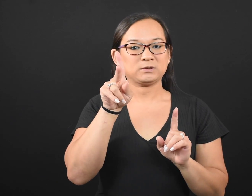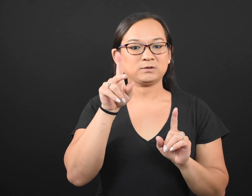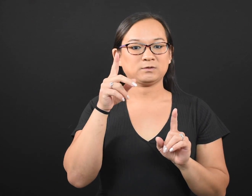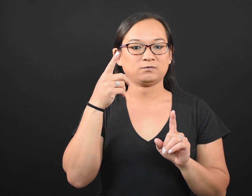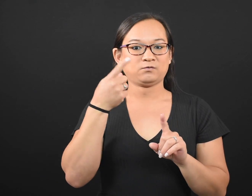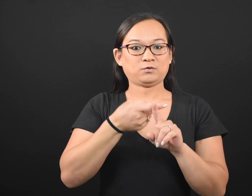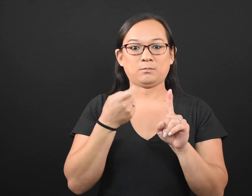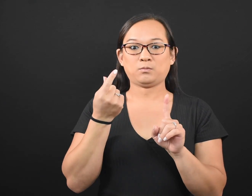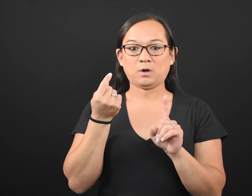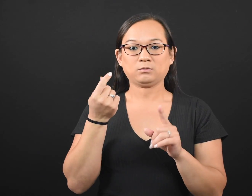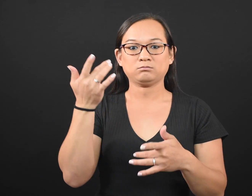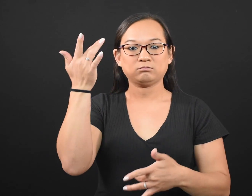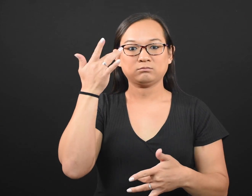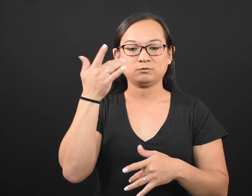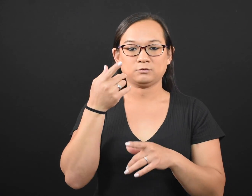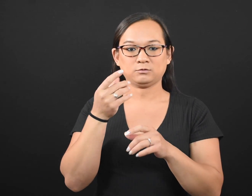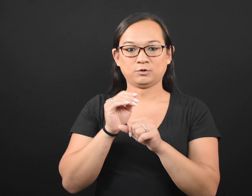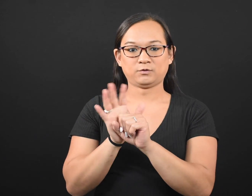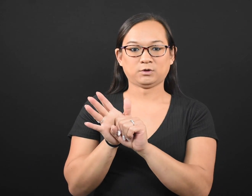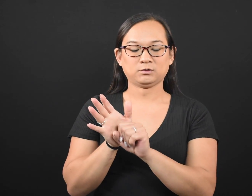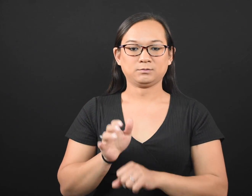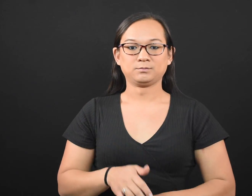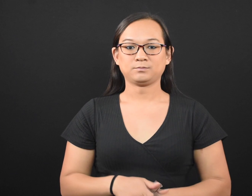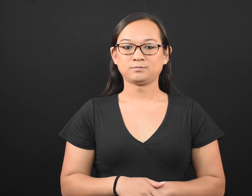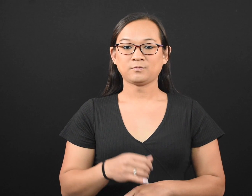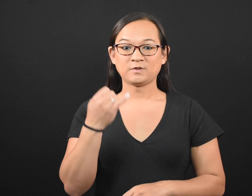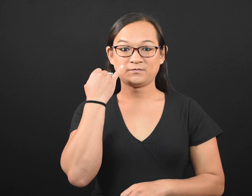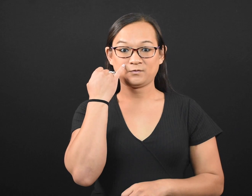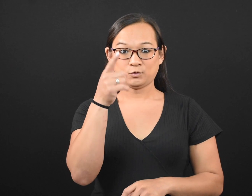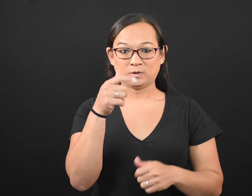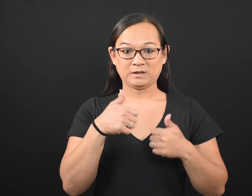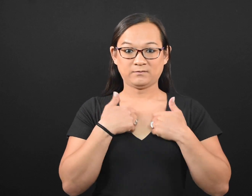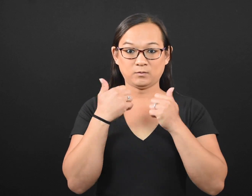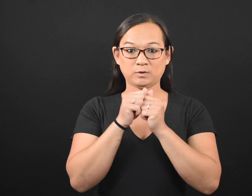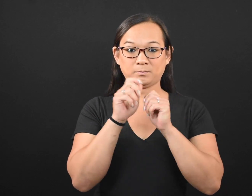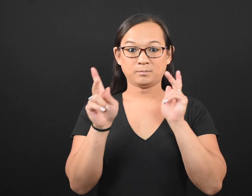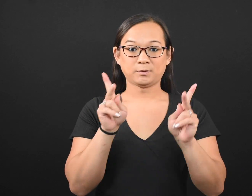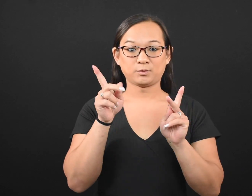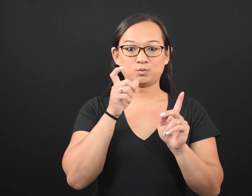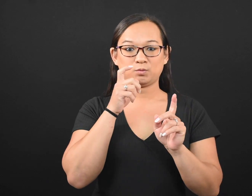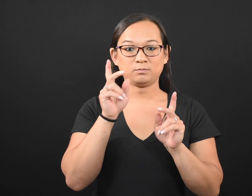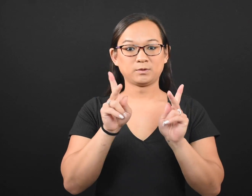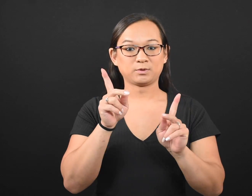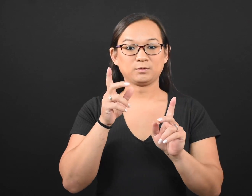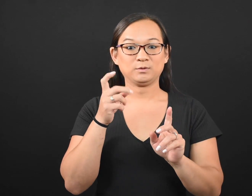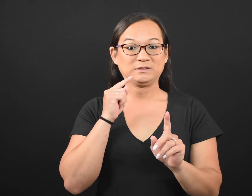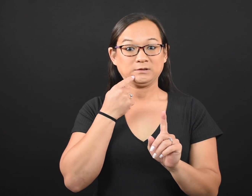risk for getting severely ill from COVID-19. ● If you live with people at increased risk